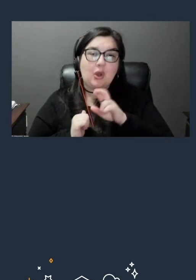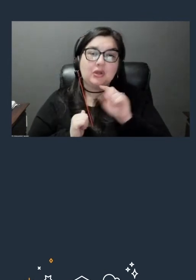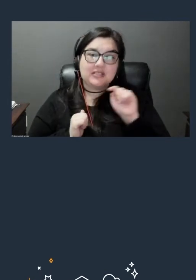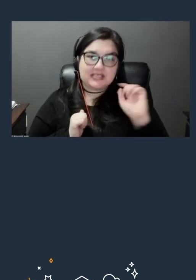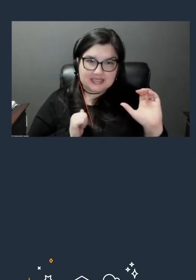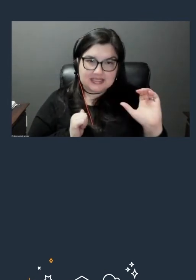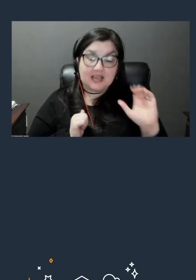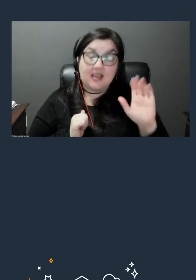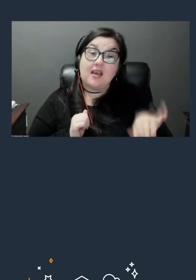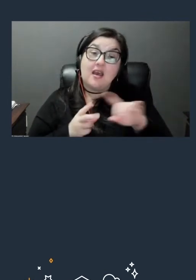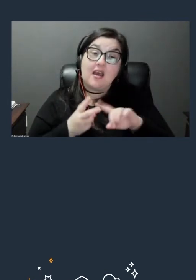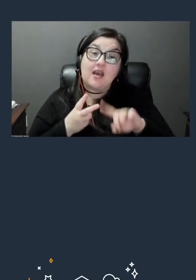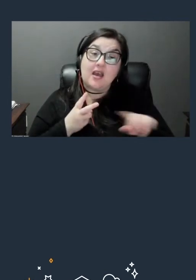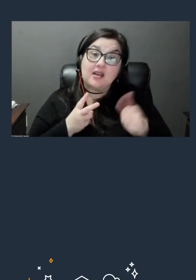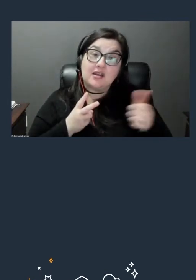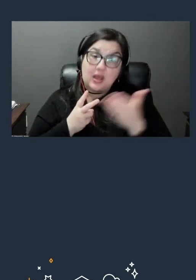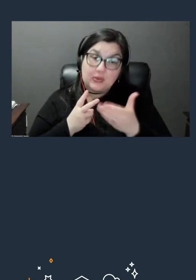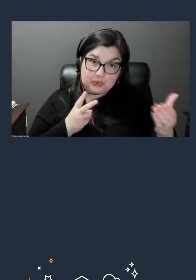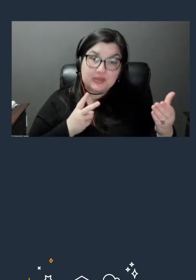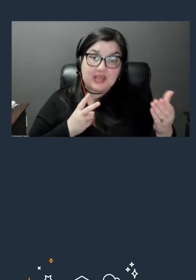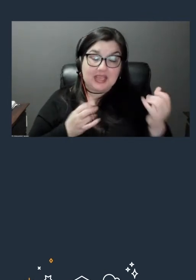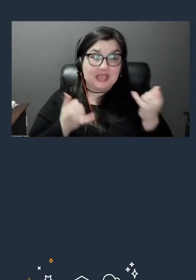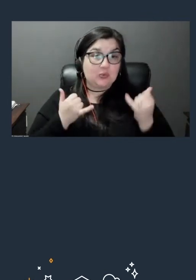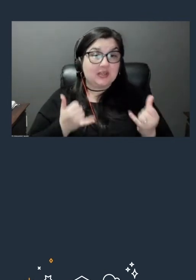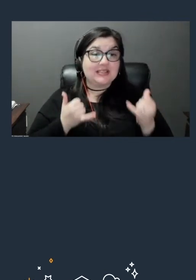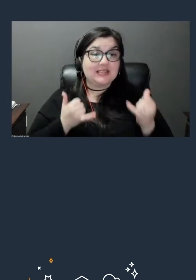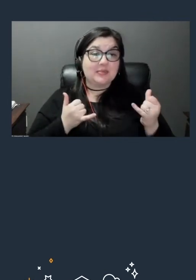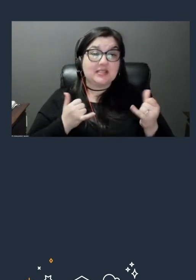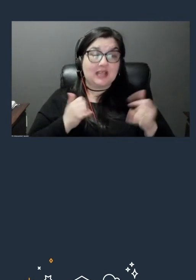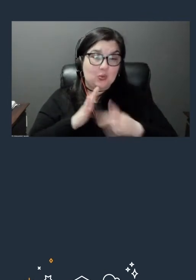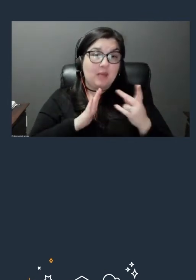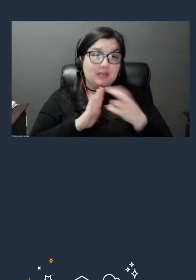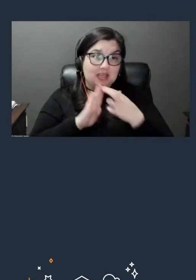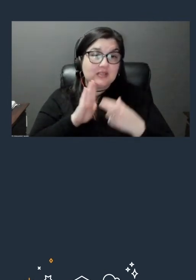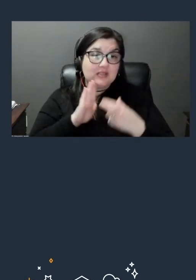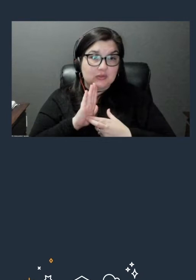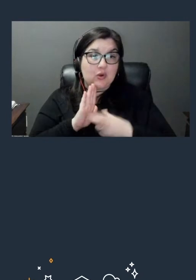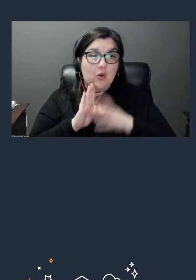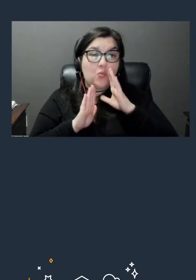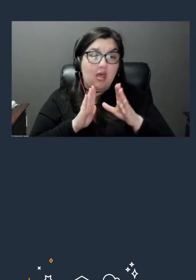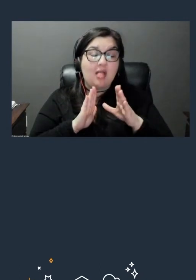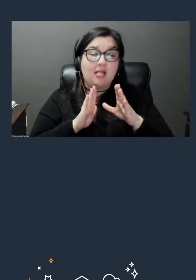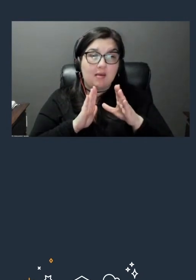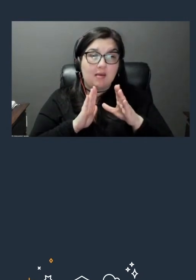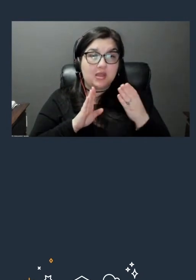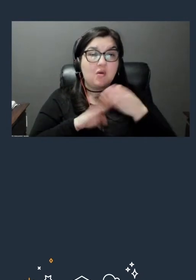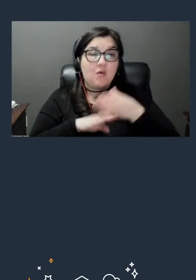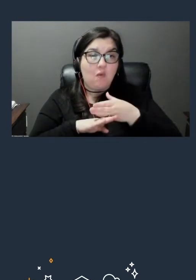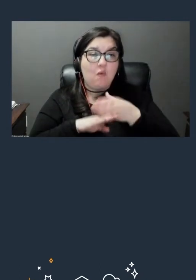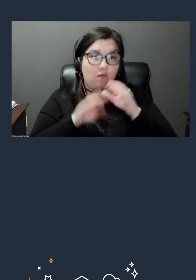is our existing replication rule will now be overwritten. So that one was for batch replication job.